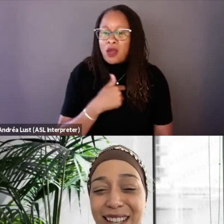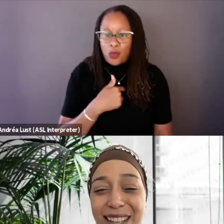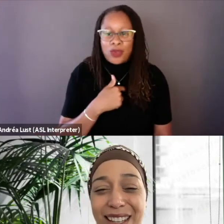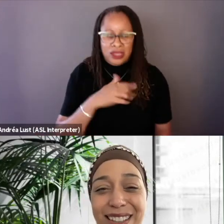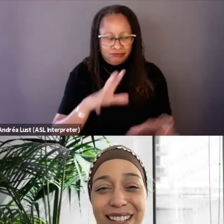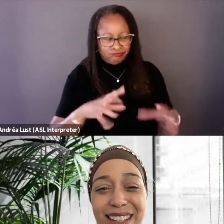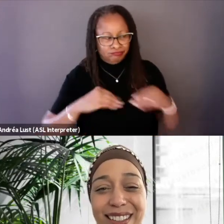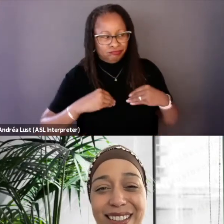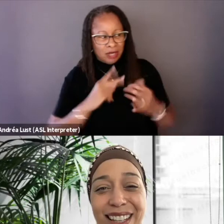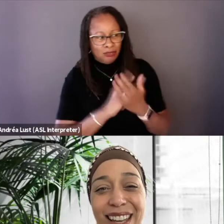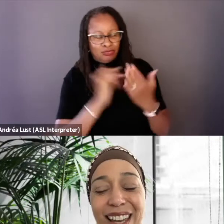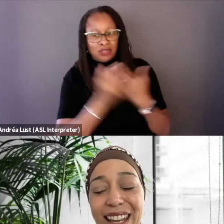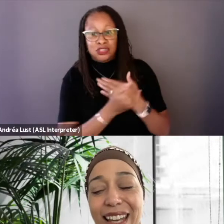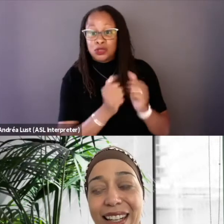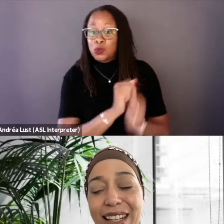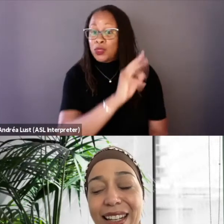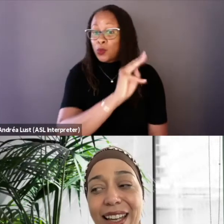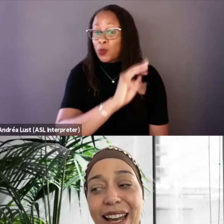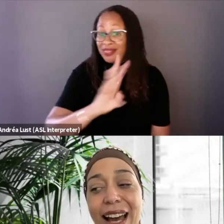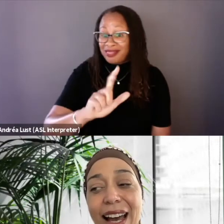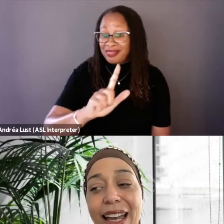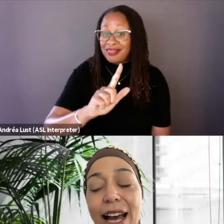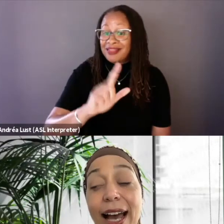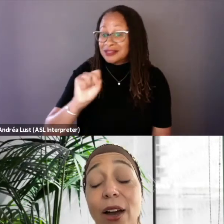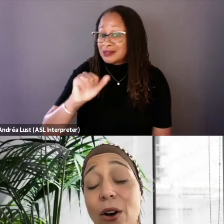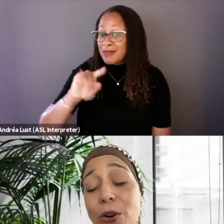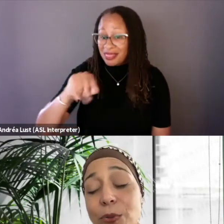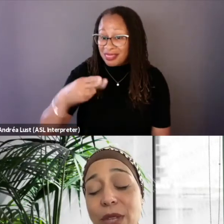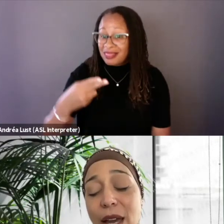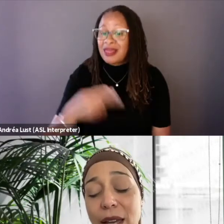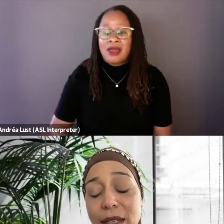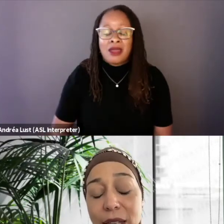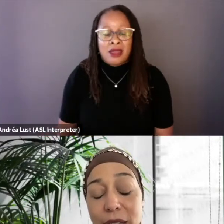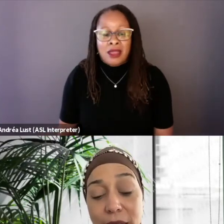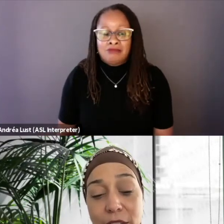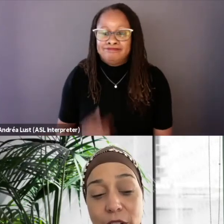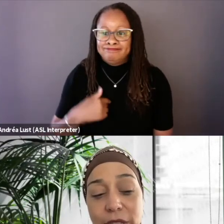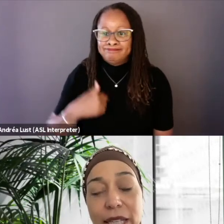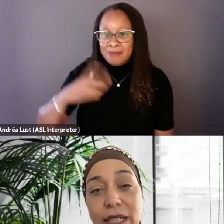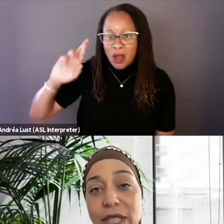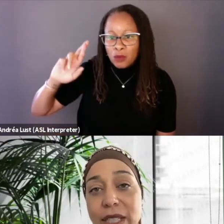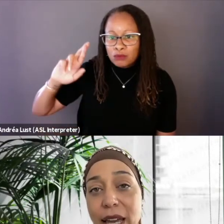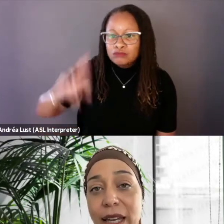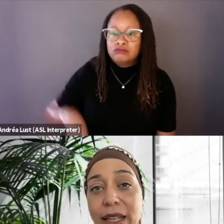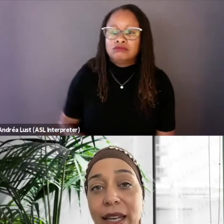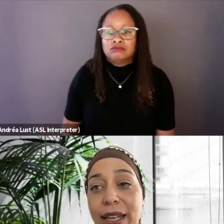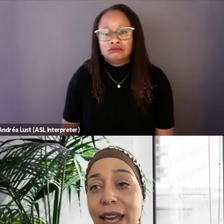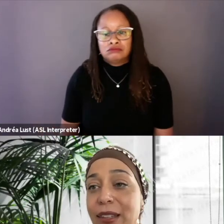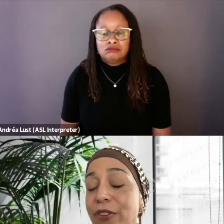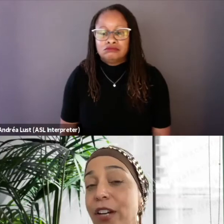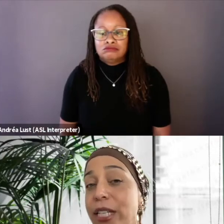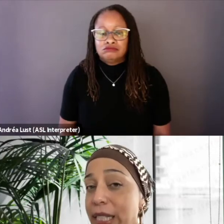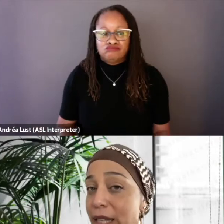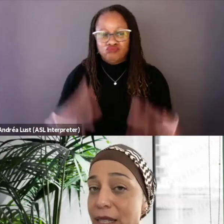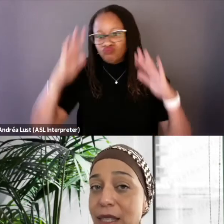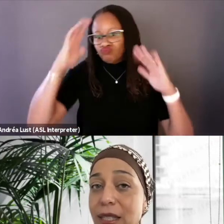And I hope that, you know, at the end of the day at the very least,